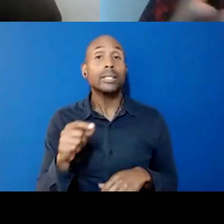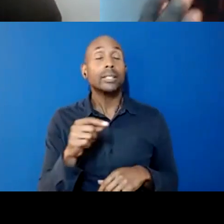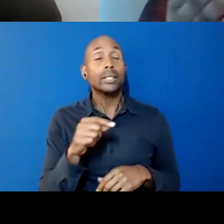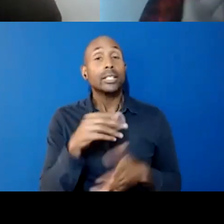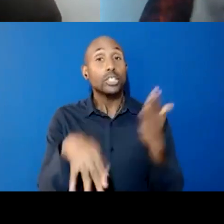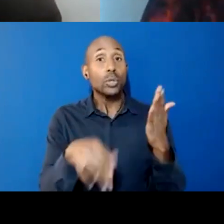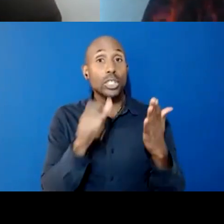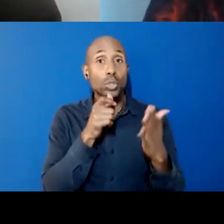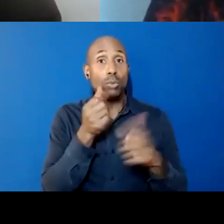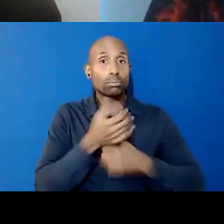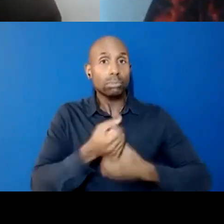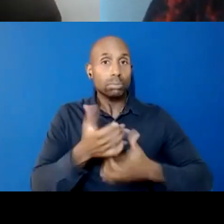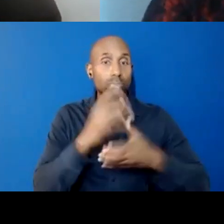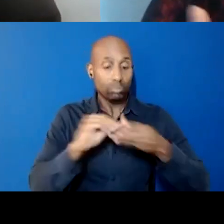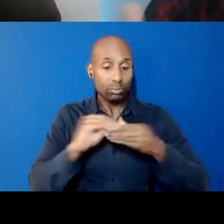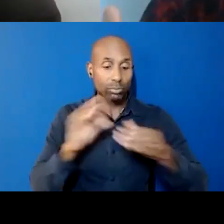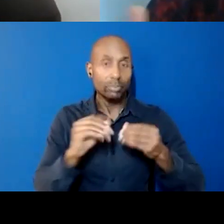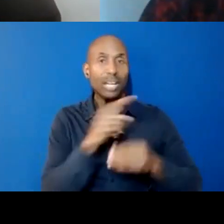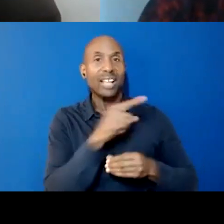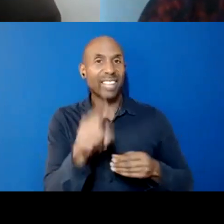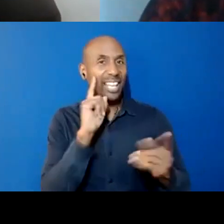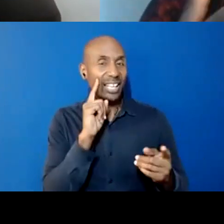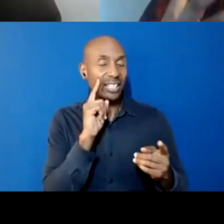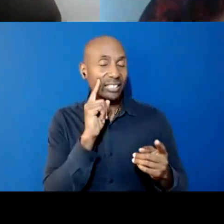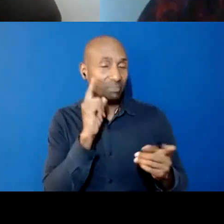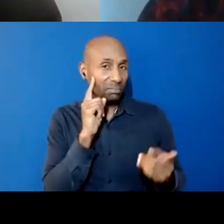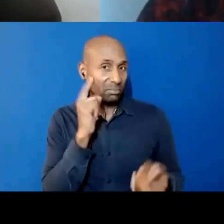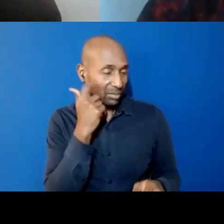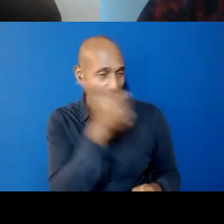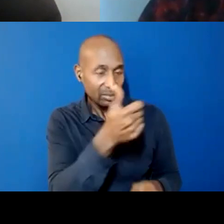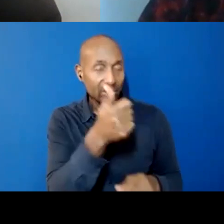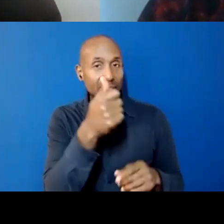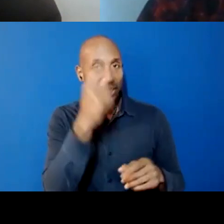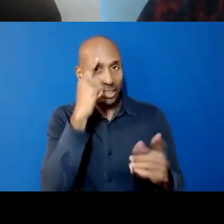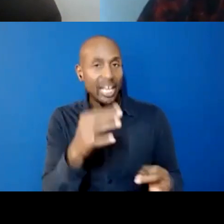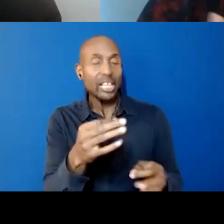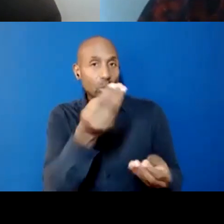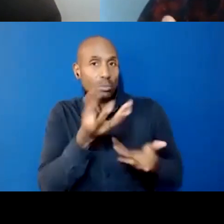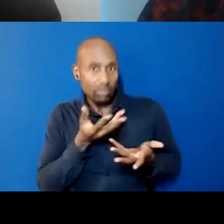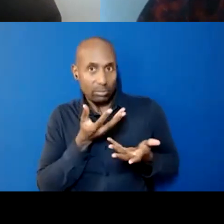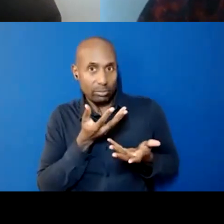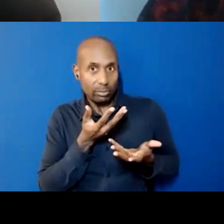either fall '19 or '22 or just doing the virtual exchange programs and how that has changed